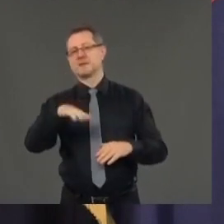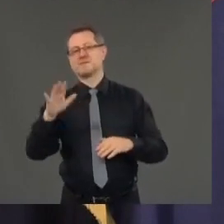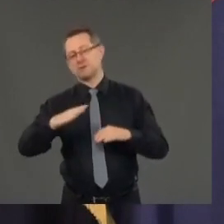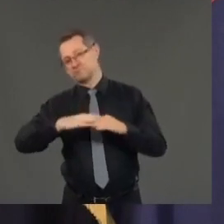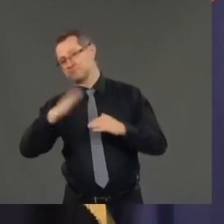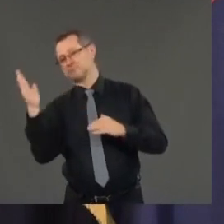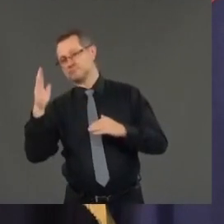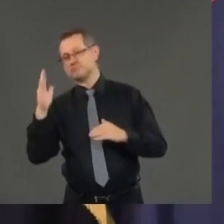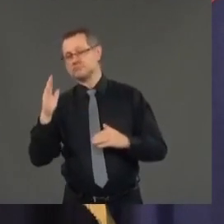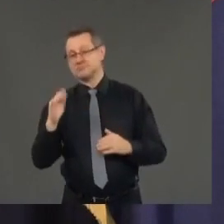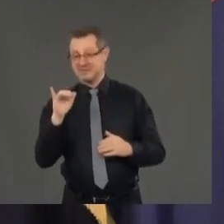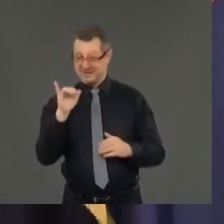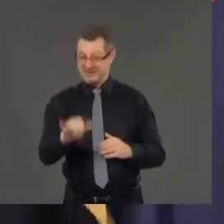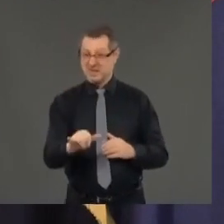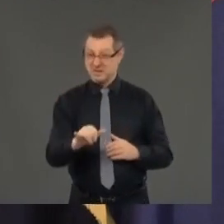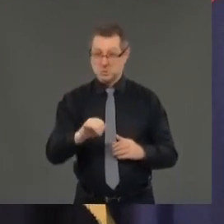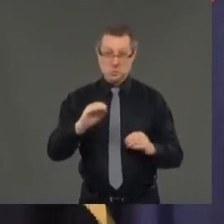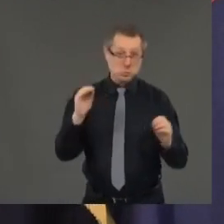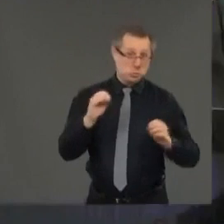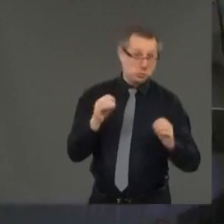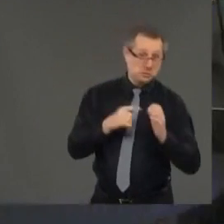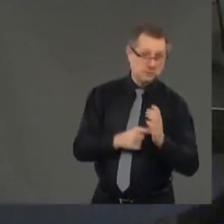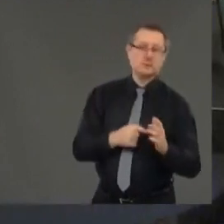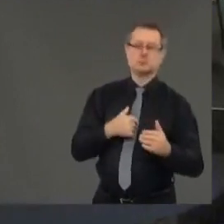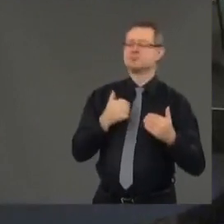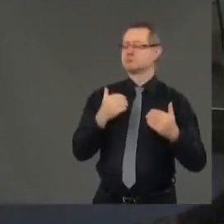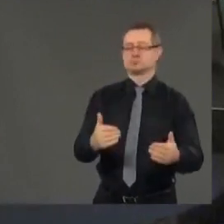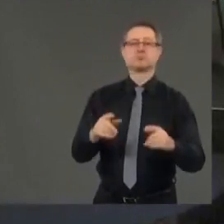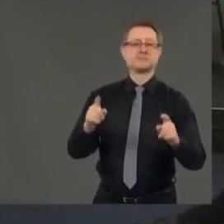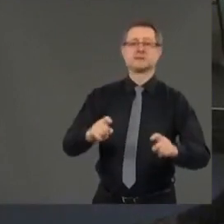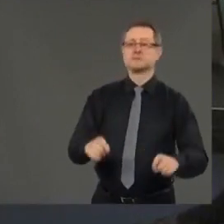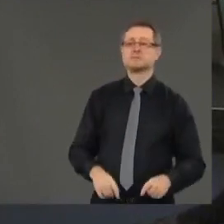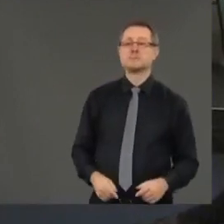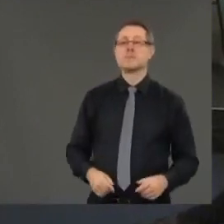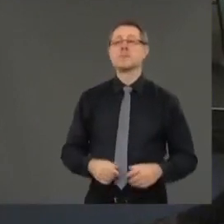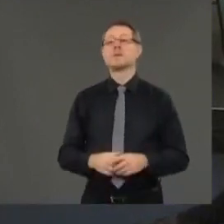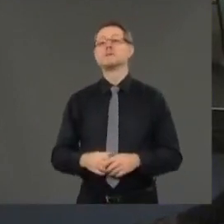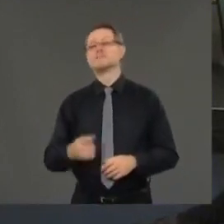HAD SERIOUS OUTBREAKS. THAT'S WHY WE DECIDED TO TEST